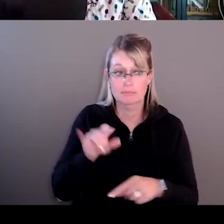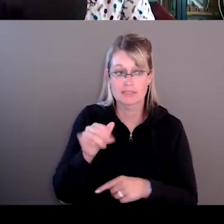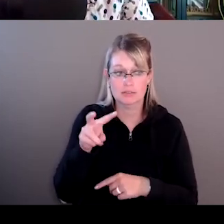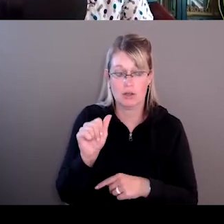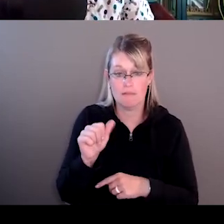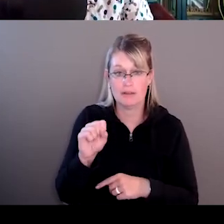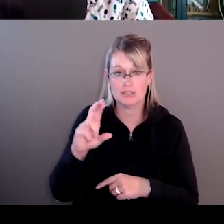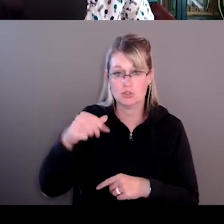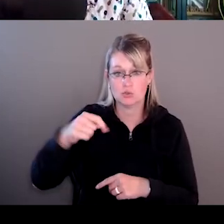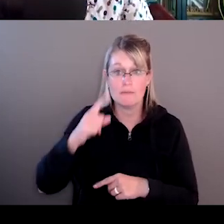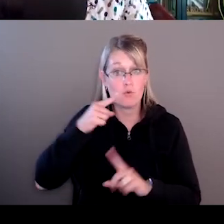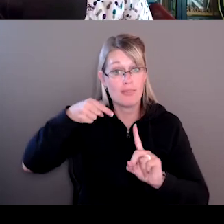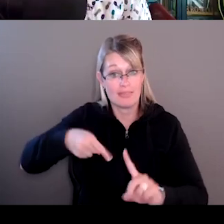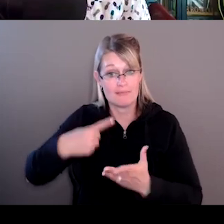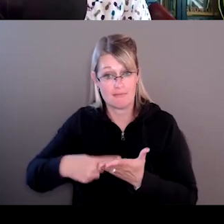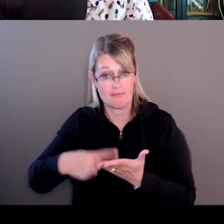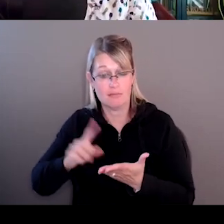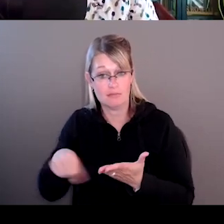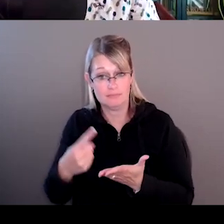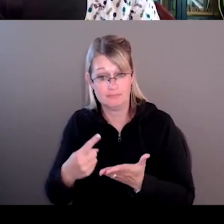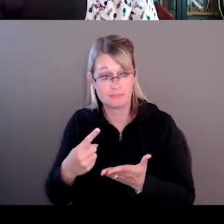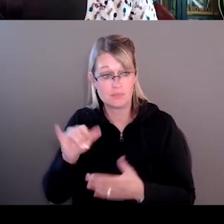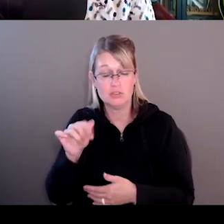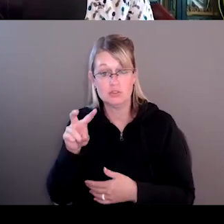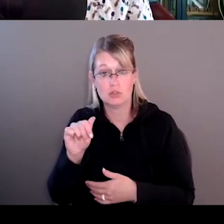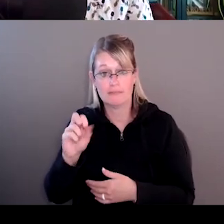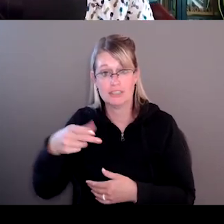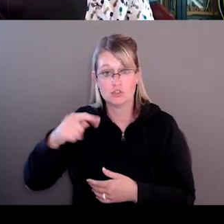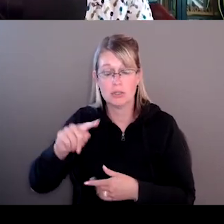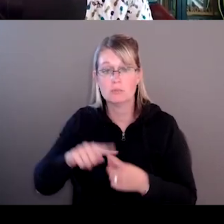though, for this talk them I am only focused on using JavaScript to move manipulate ARIA values.